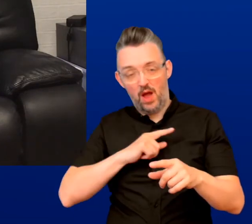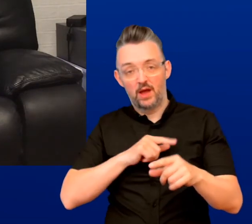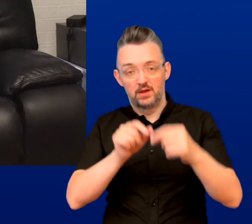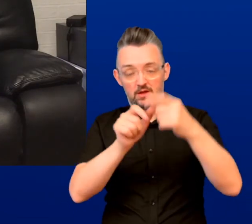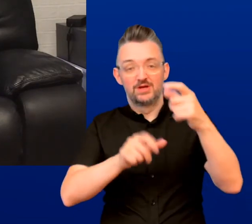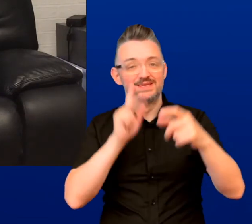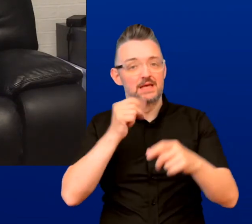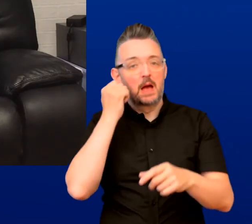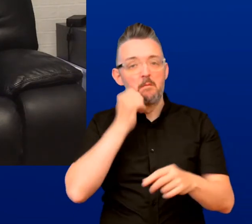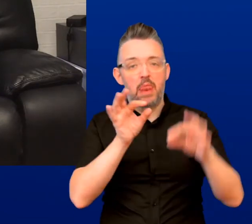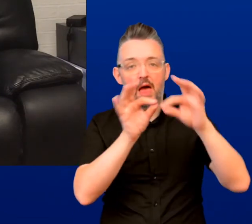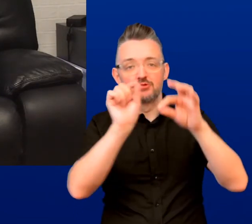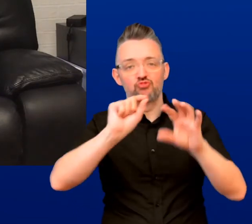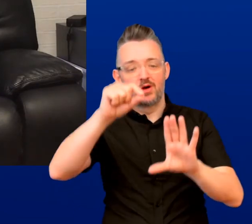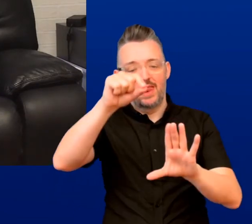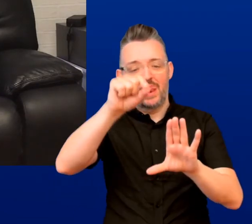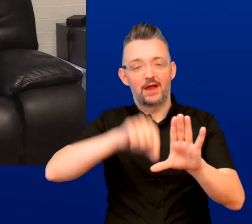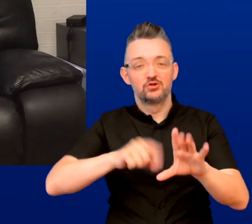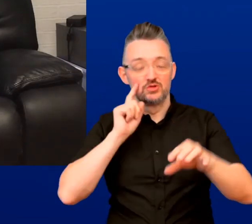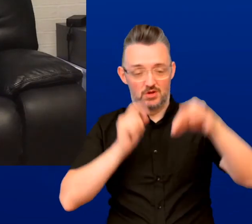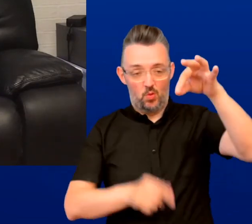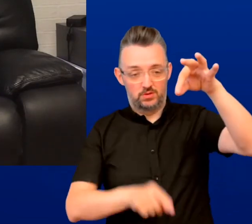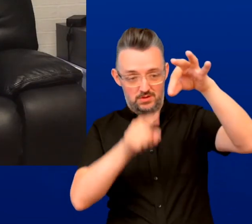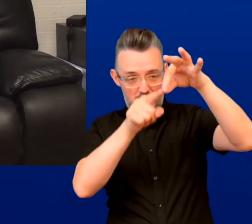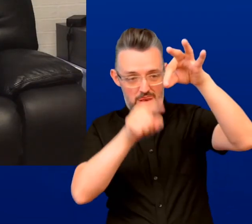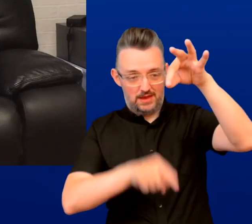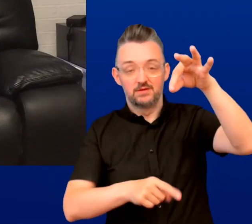vertically because the black line is pointing from top to bottom.